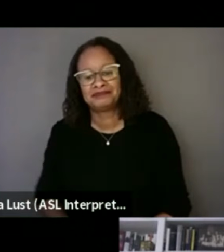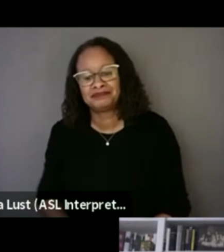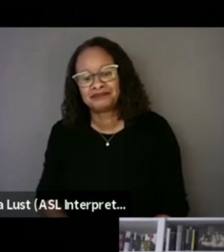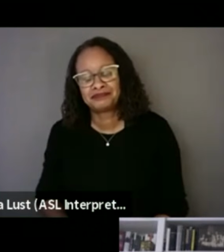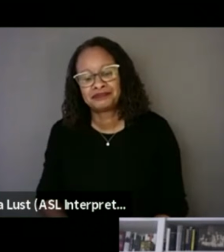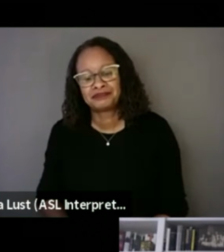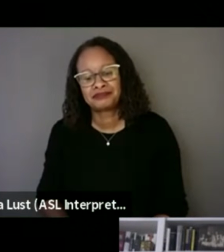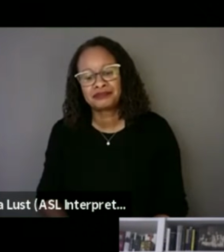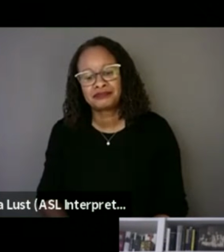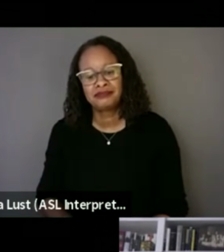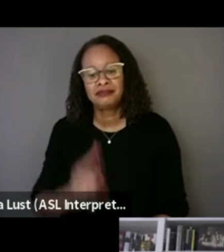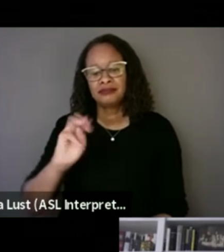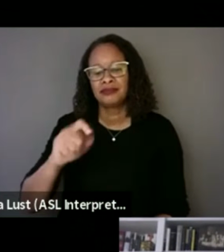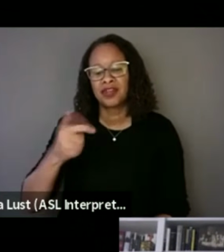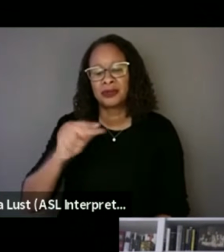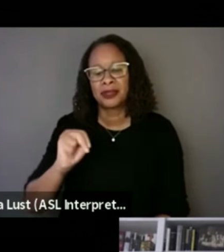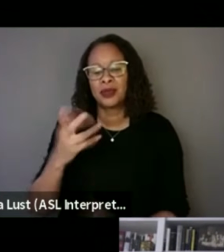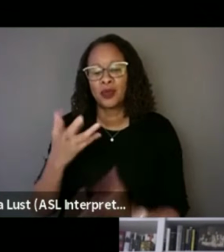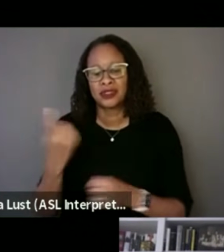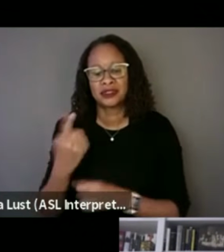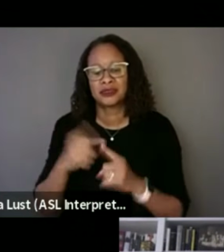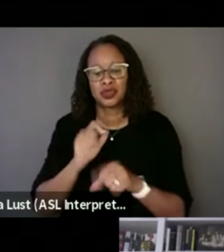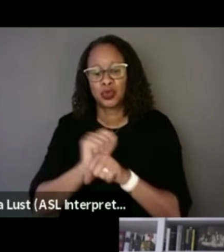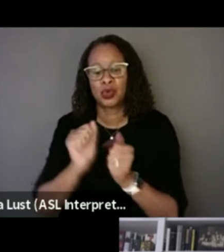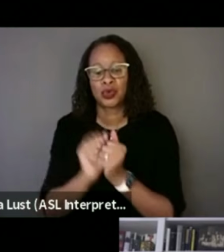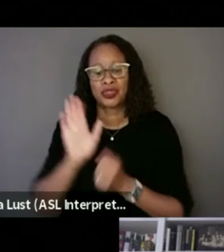And Megan wanted somebody to work with her in Germany.